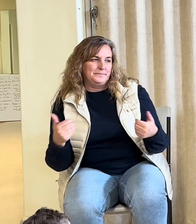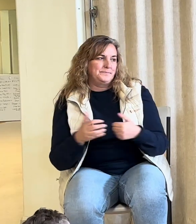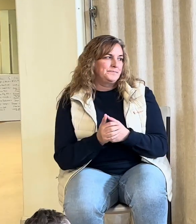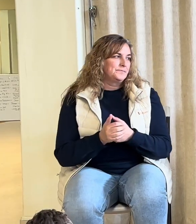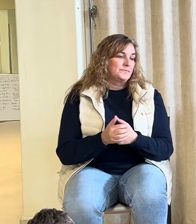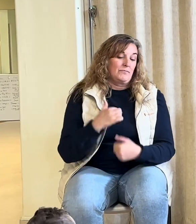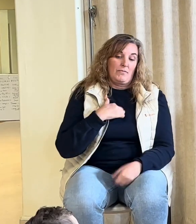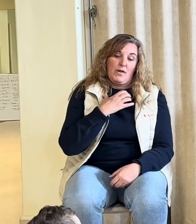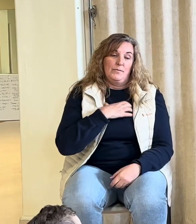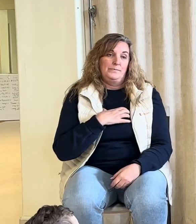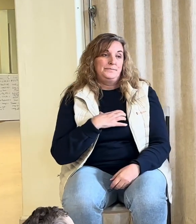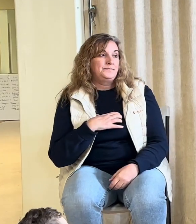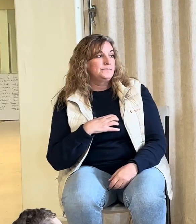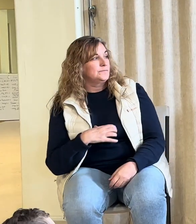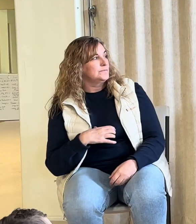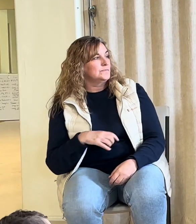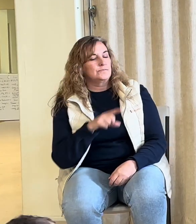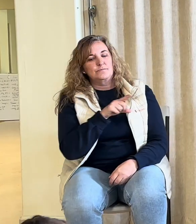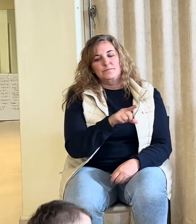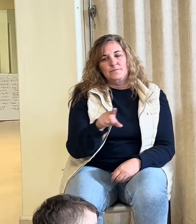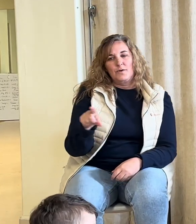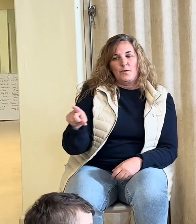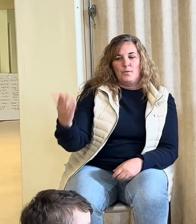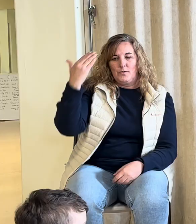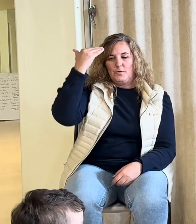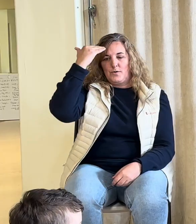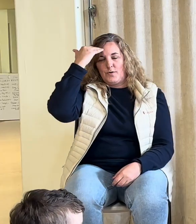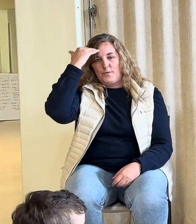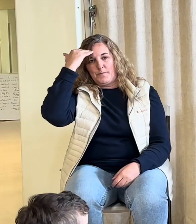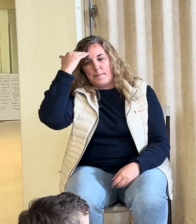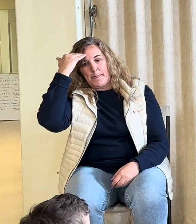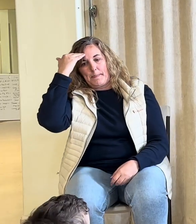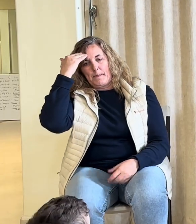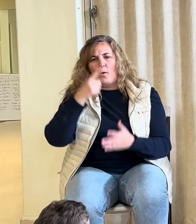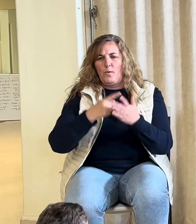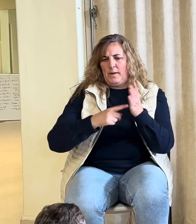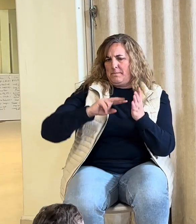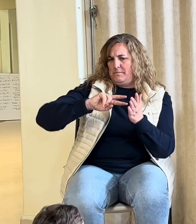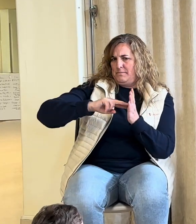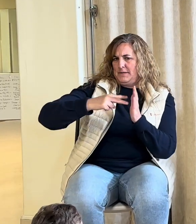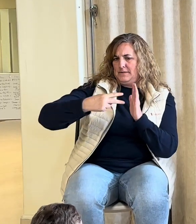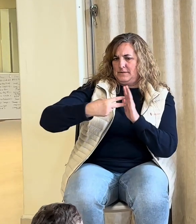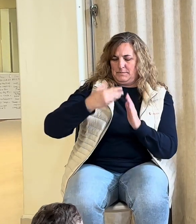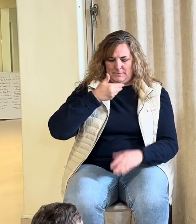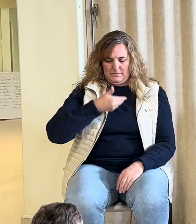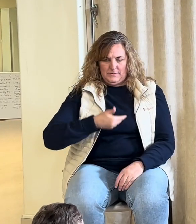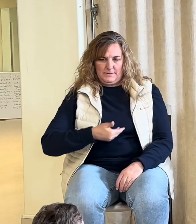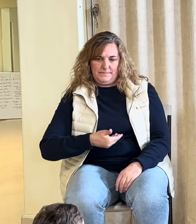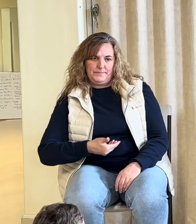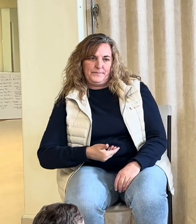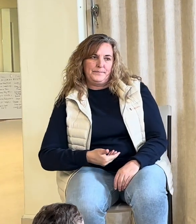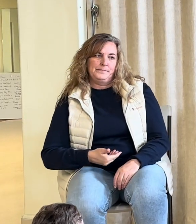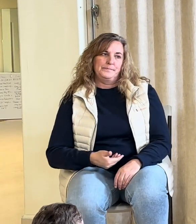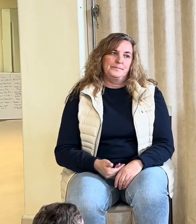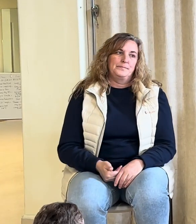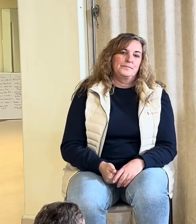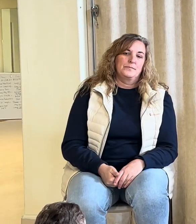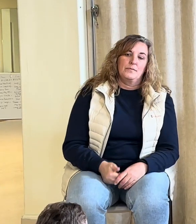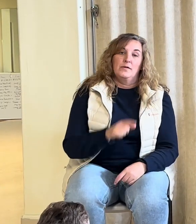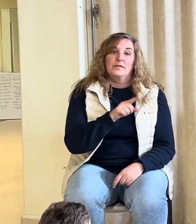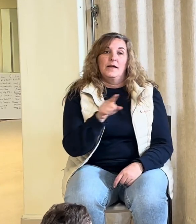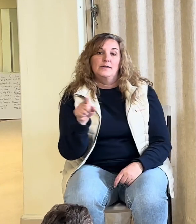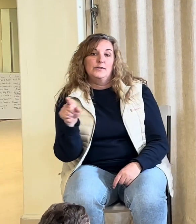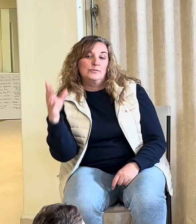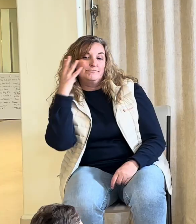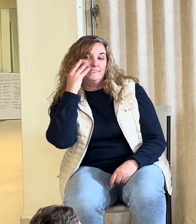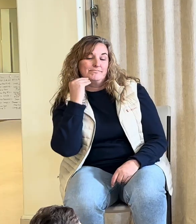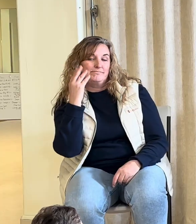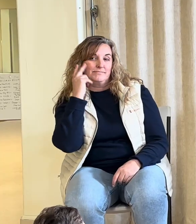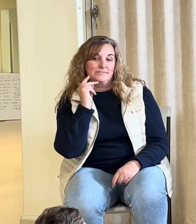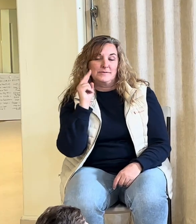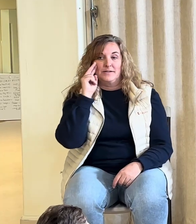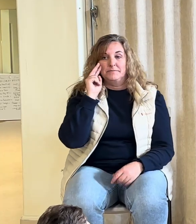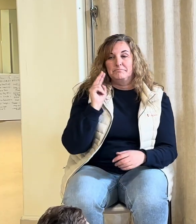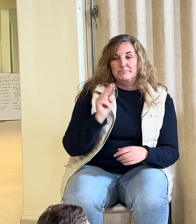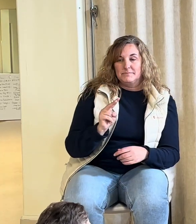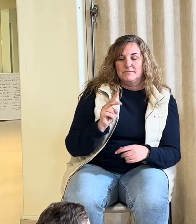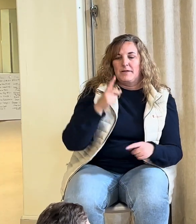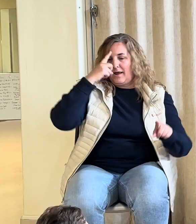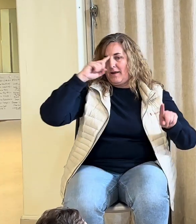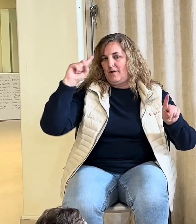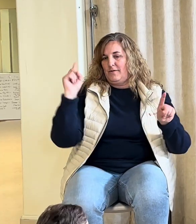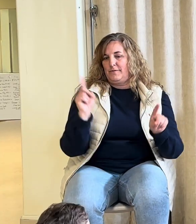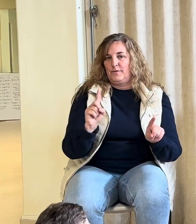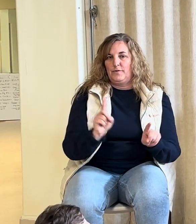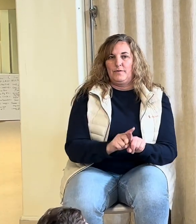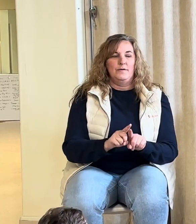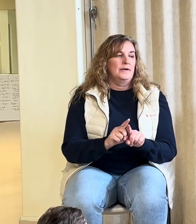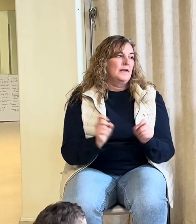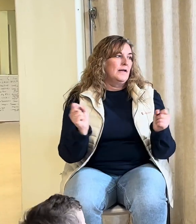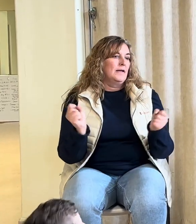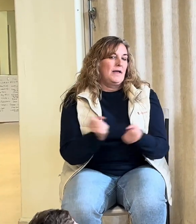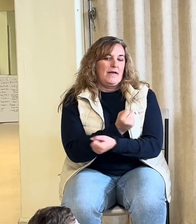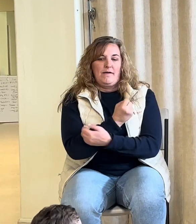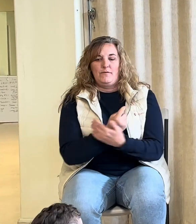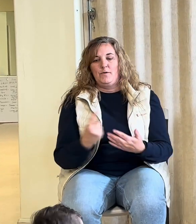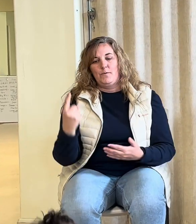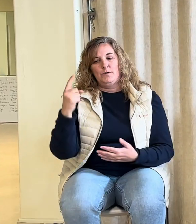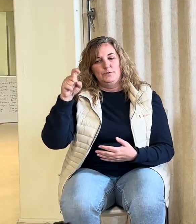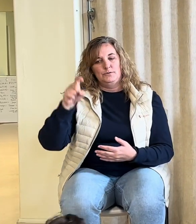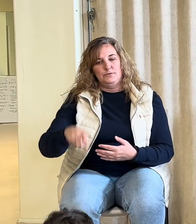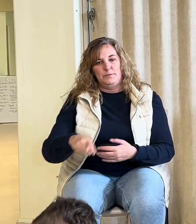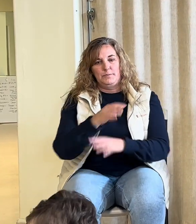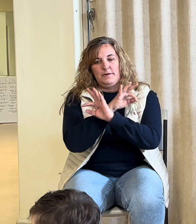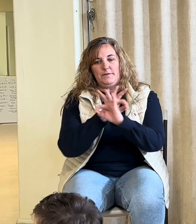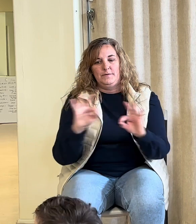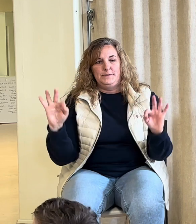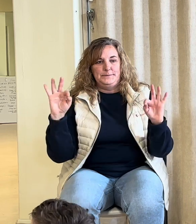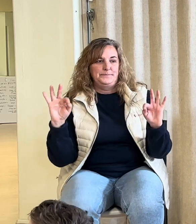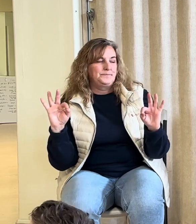I wish you could know what it means to be me Then you'd see and agree that everyone should be free